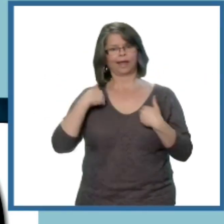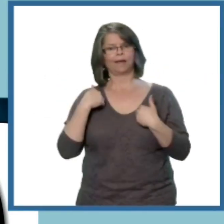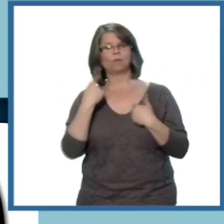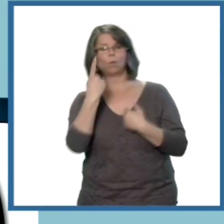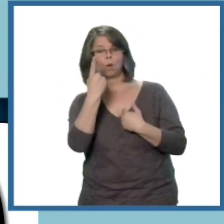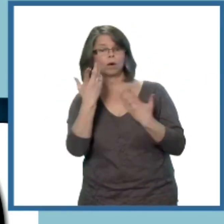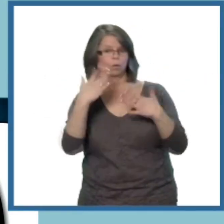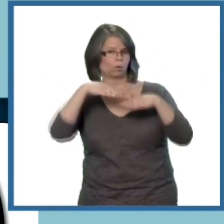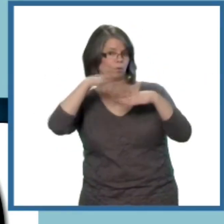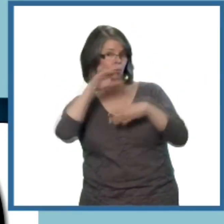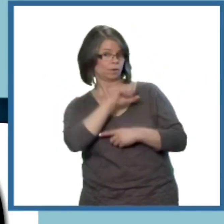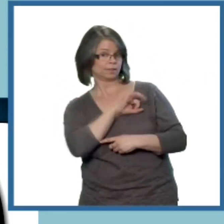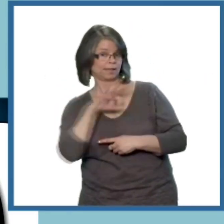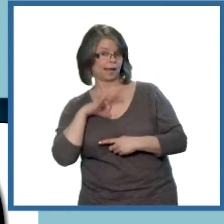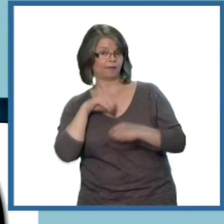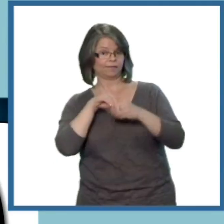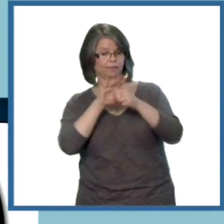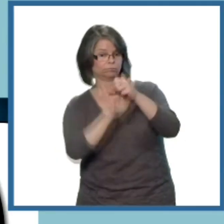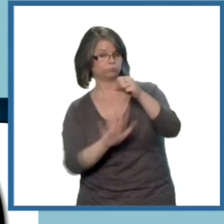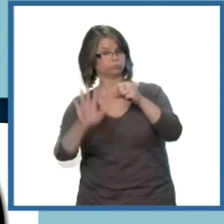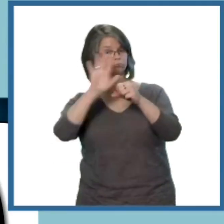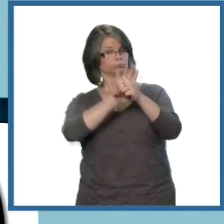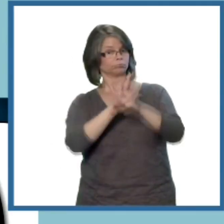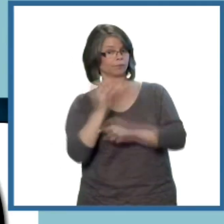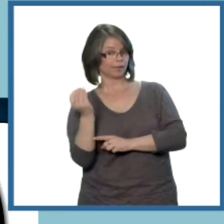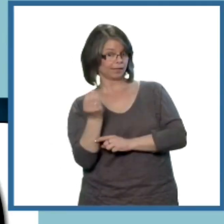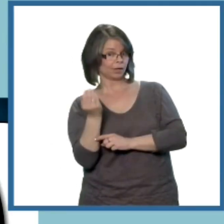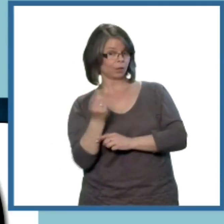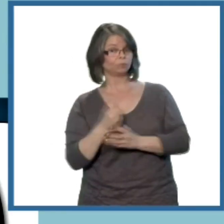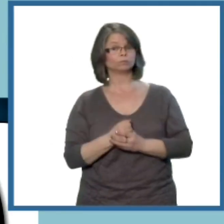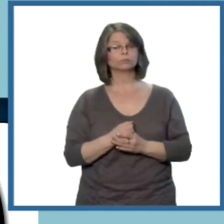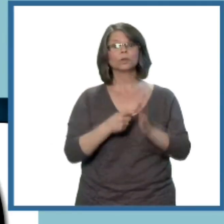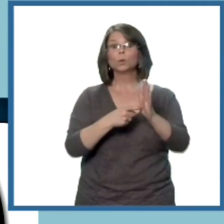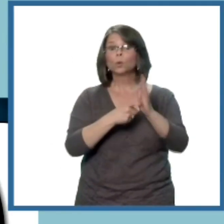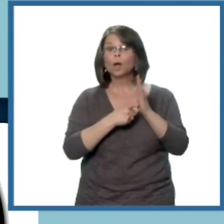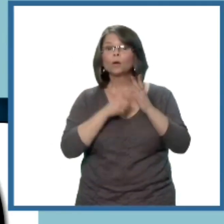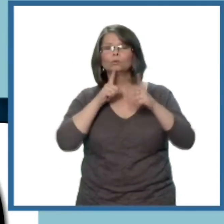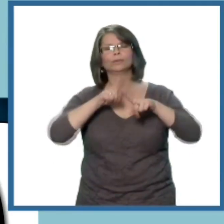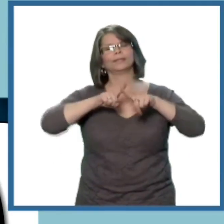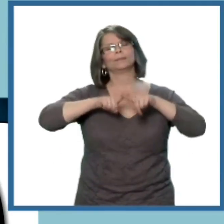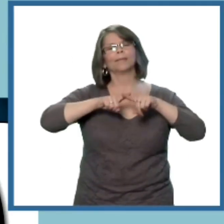Meeting AODA standards doesn't guarantee that an organization has met Code requirements